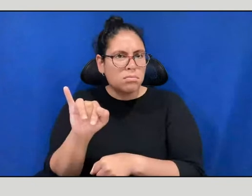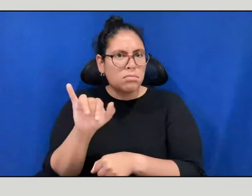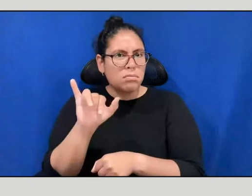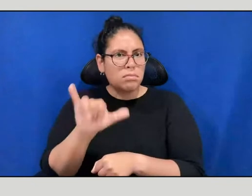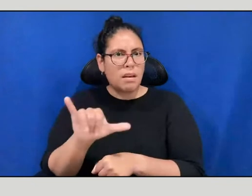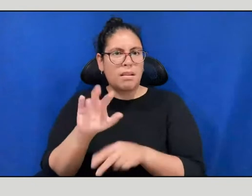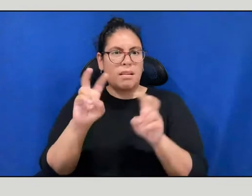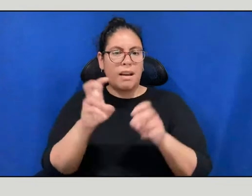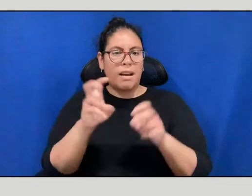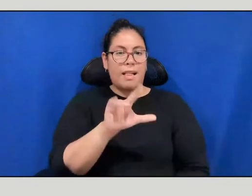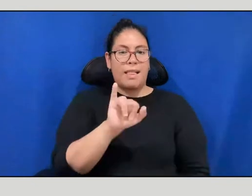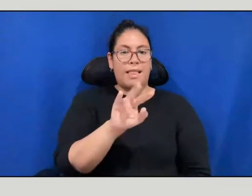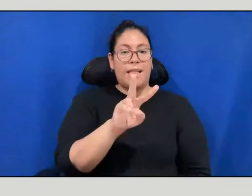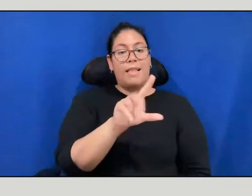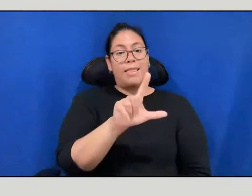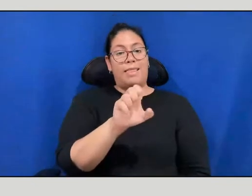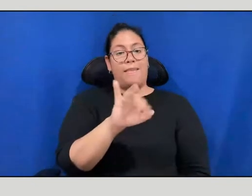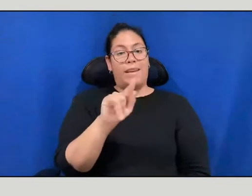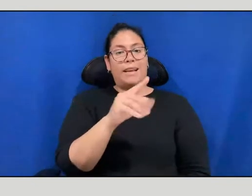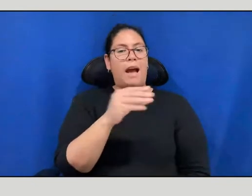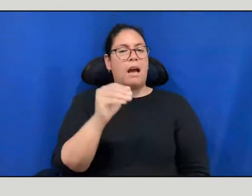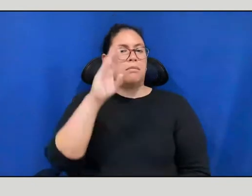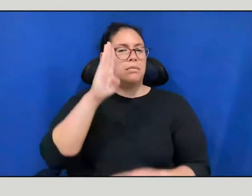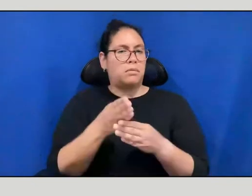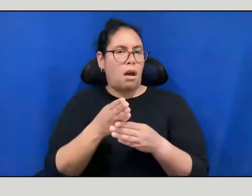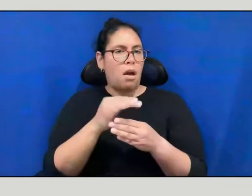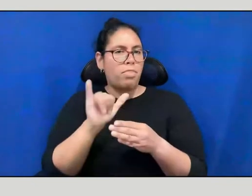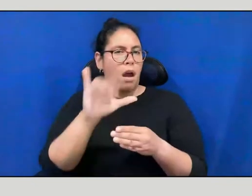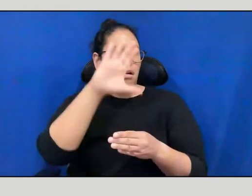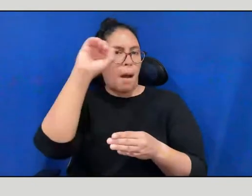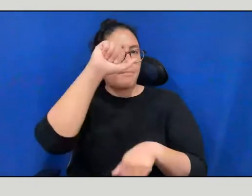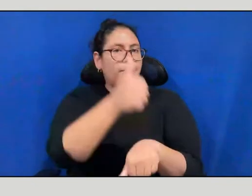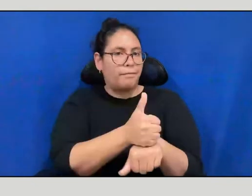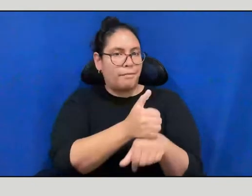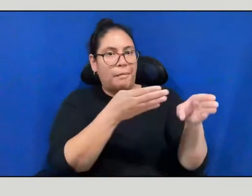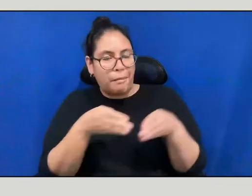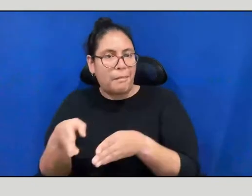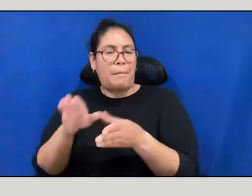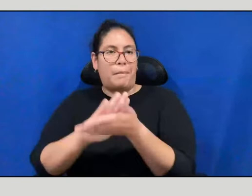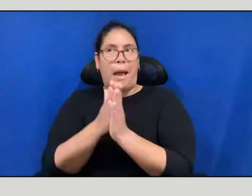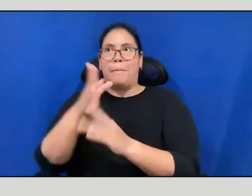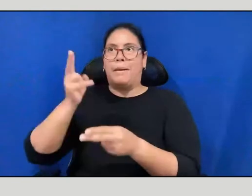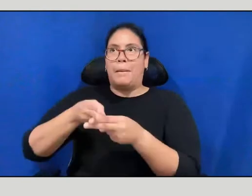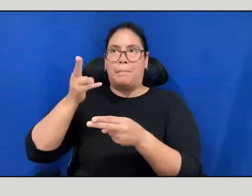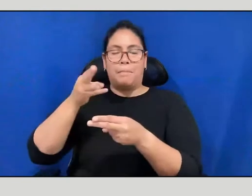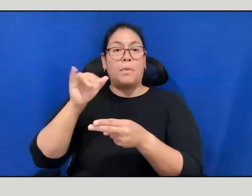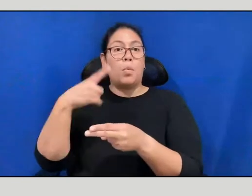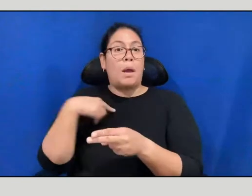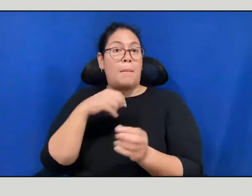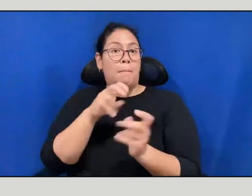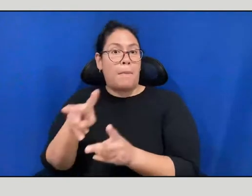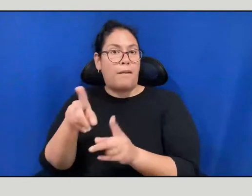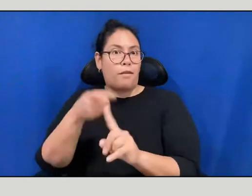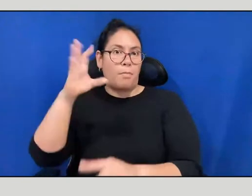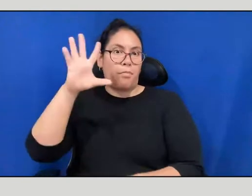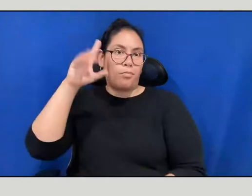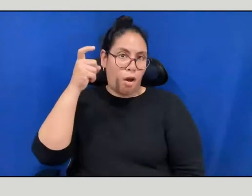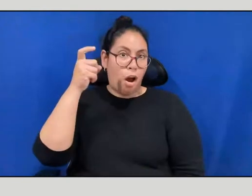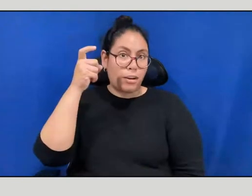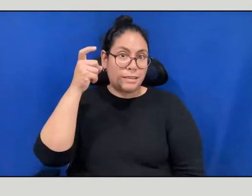My grandparents moved back to Levittown from the Bronx in the 70s as a lot of Puerto Ricans returning